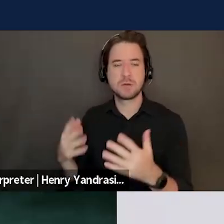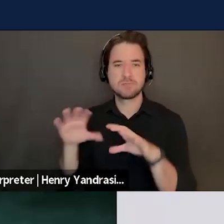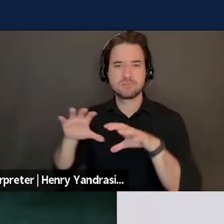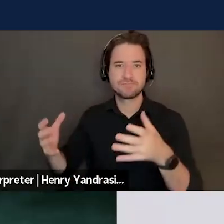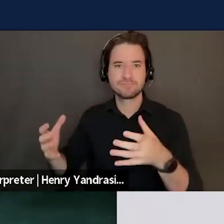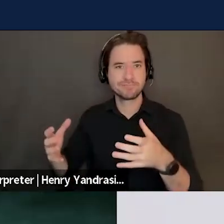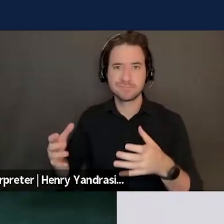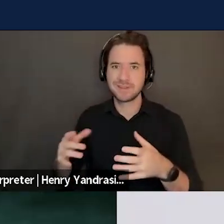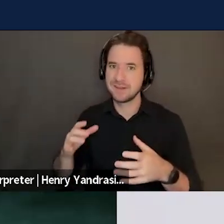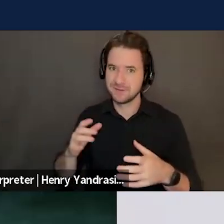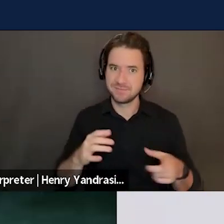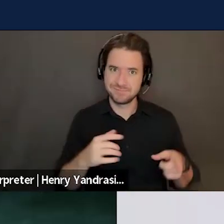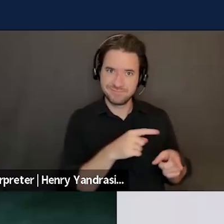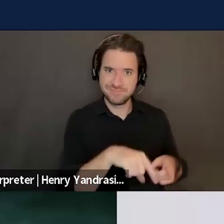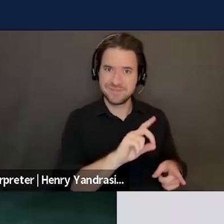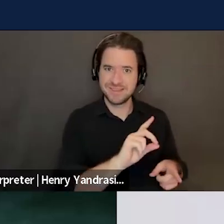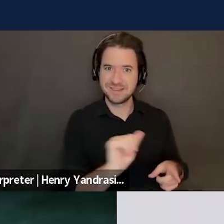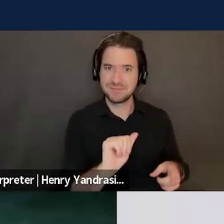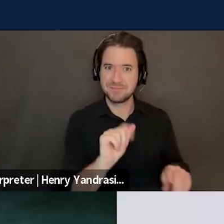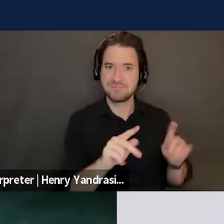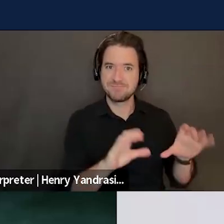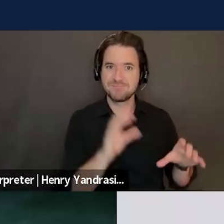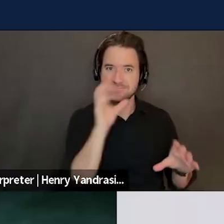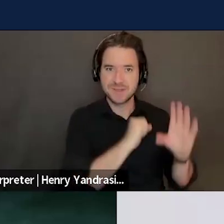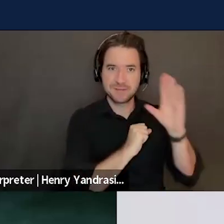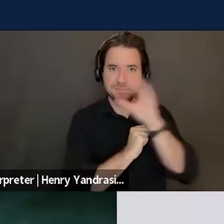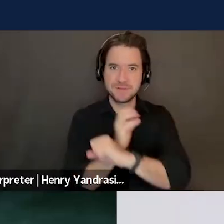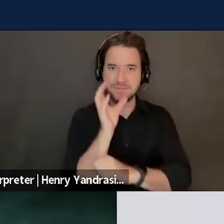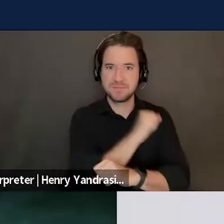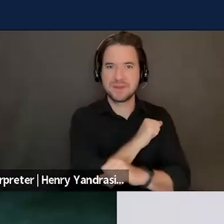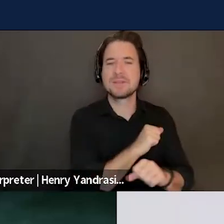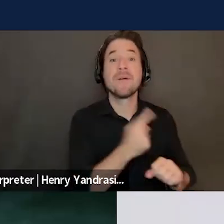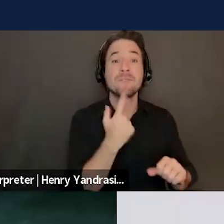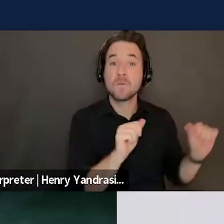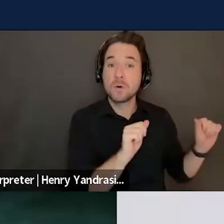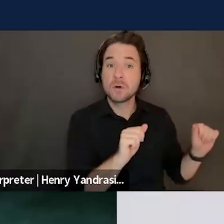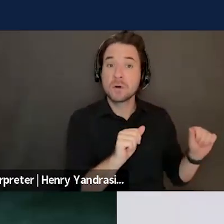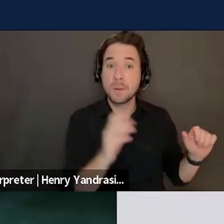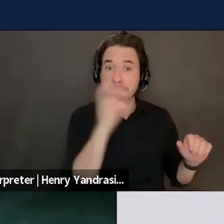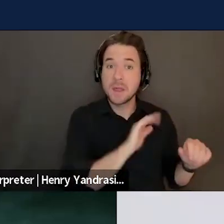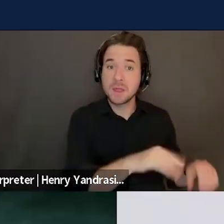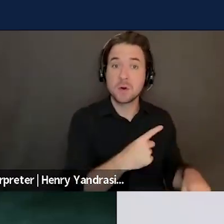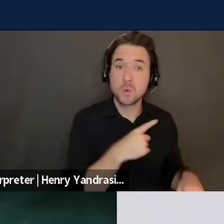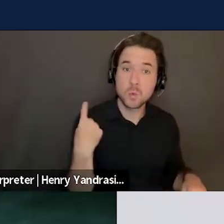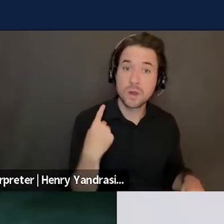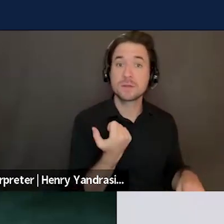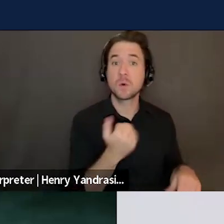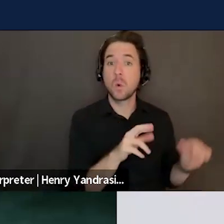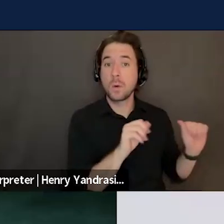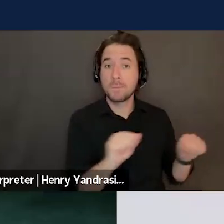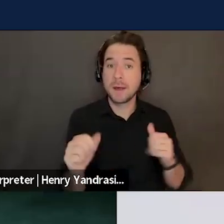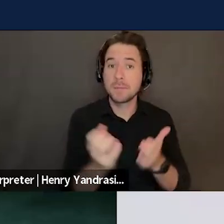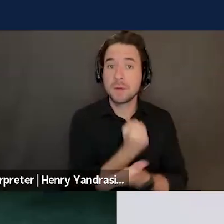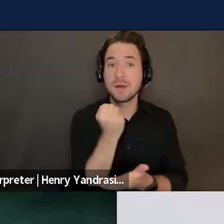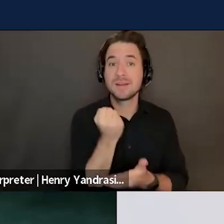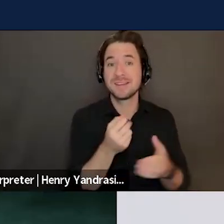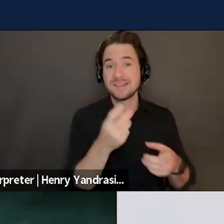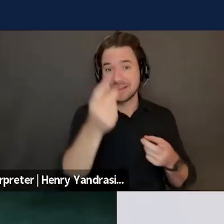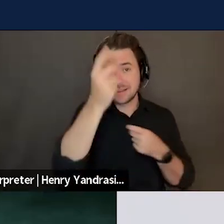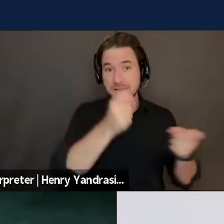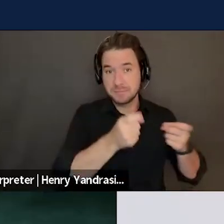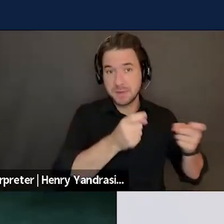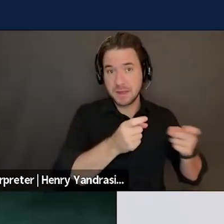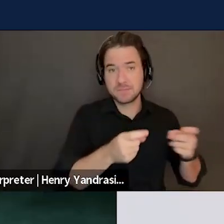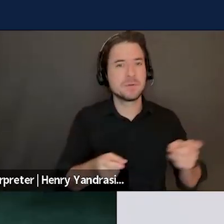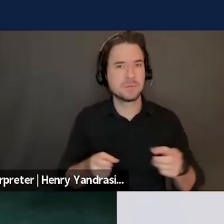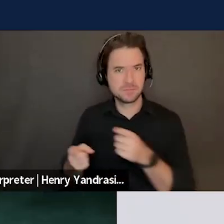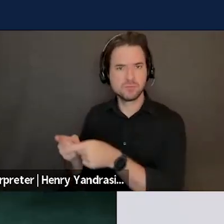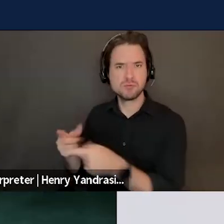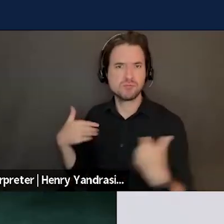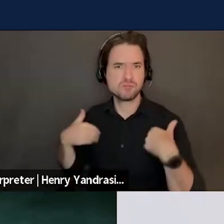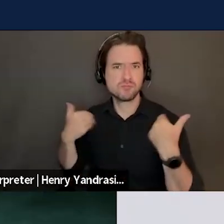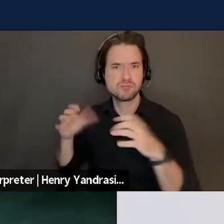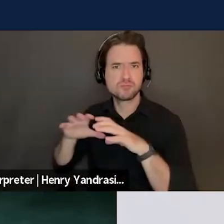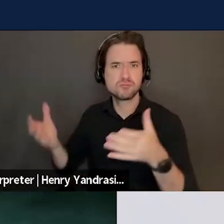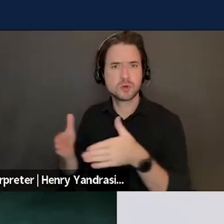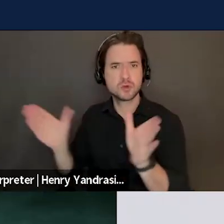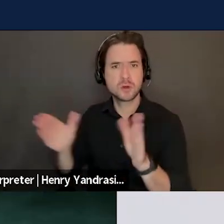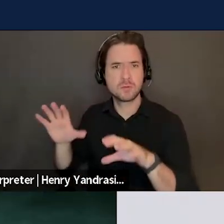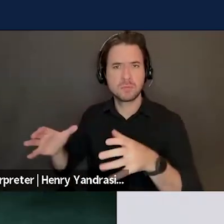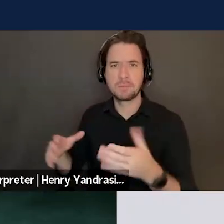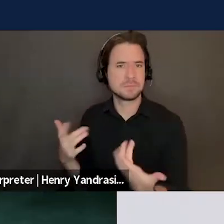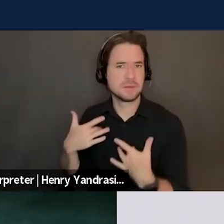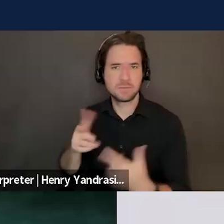A lot of the potential risk and disease management that we see often presenting in younger ages for people with disabilities, and that is why we need to go back to clinical training, why we need the dashboard, why we need research.